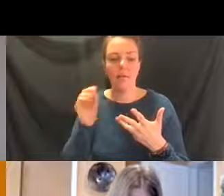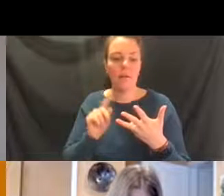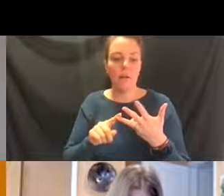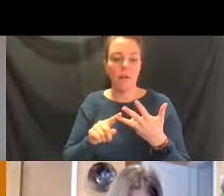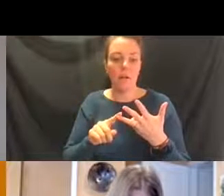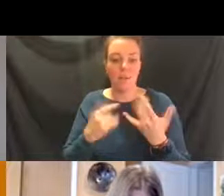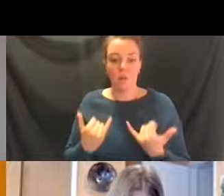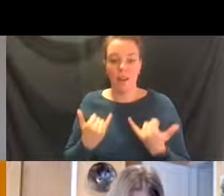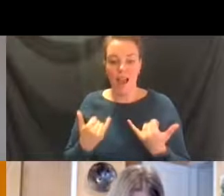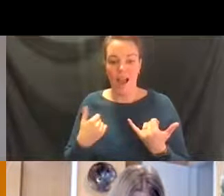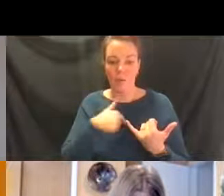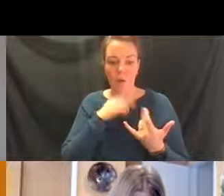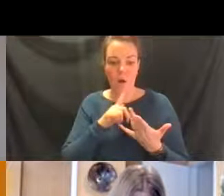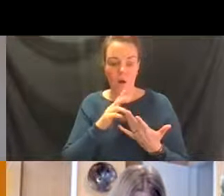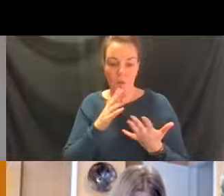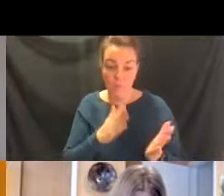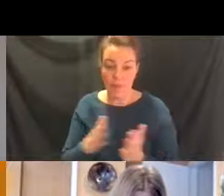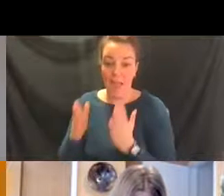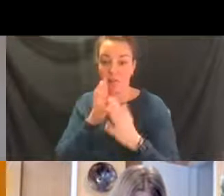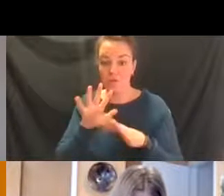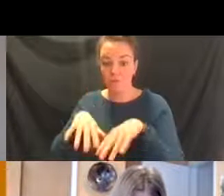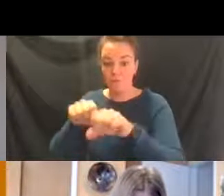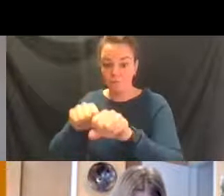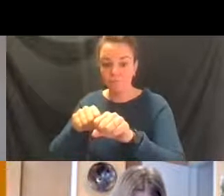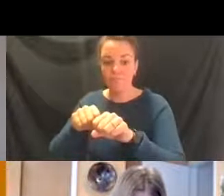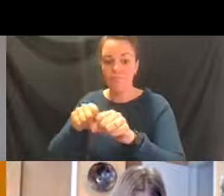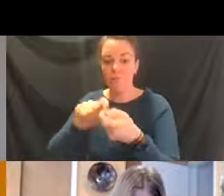we are planning a translation into part Portuguese.